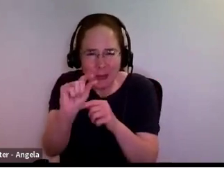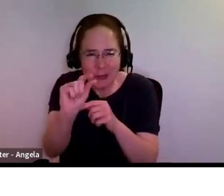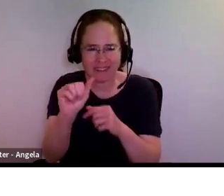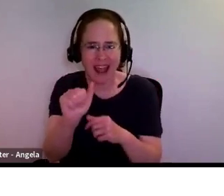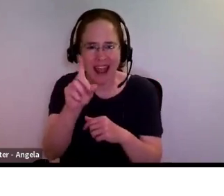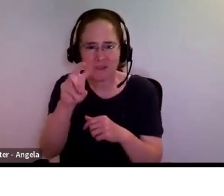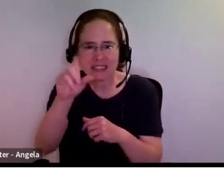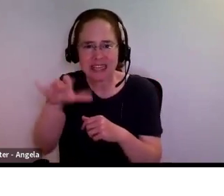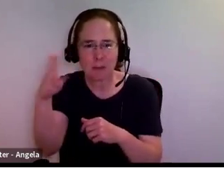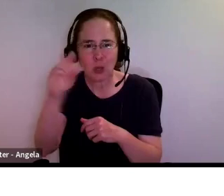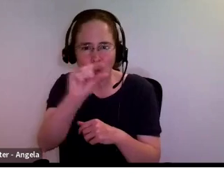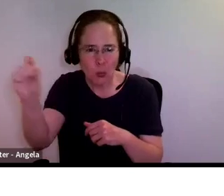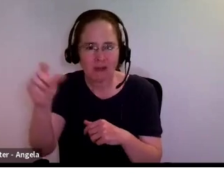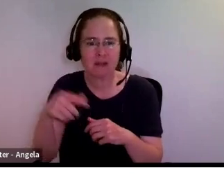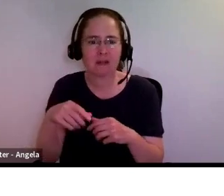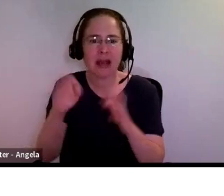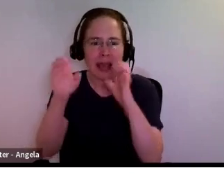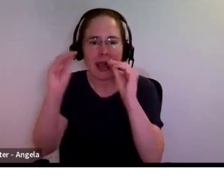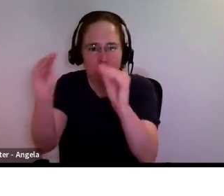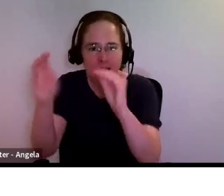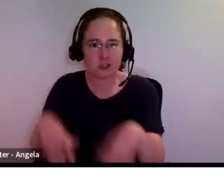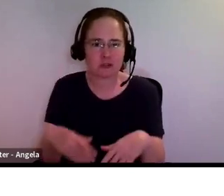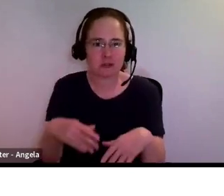supporting information dissemination, helping people